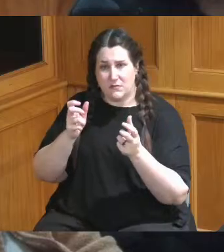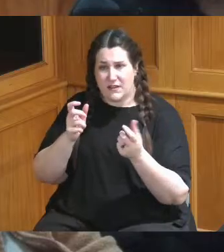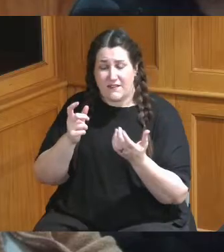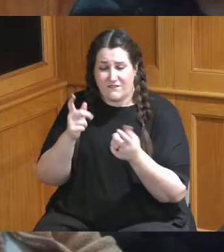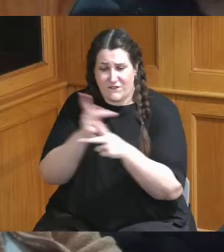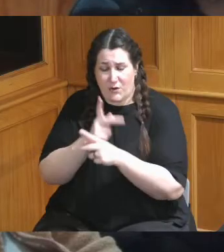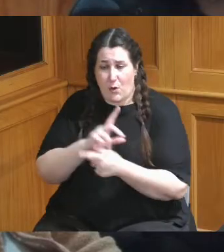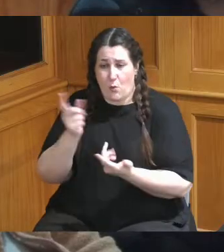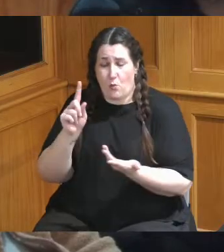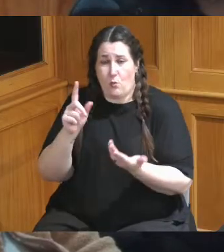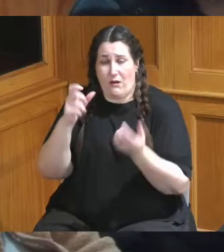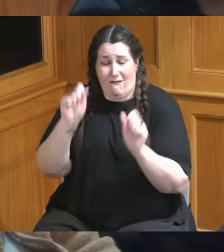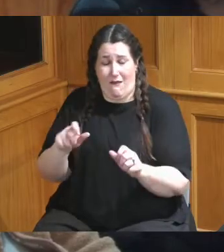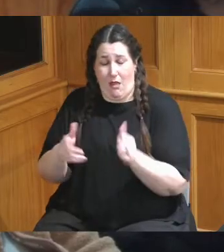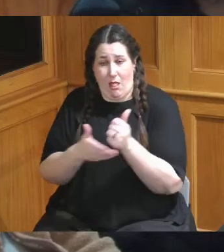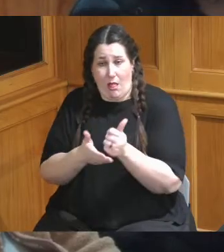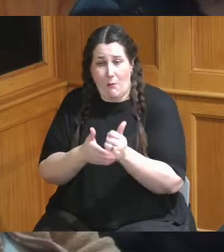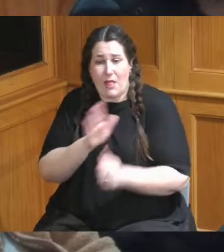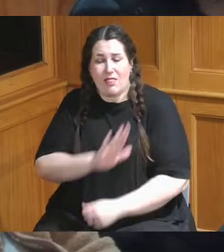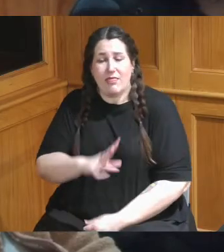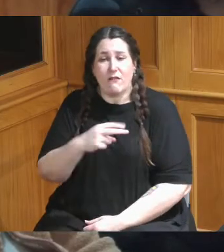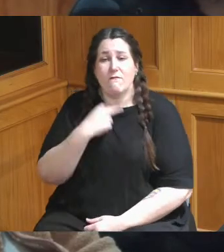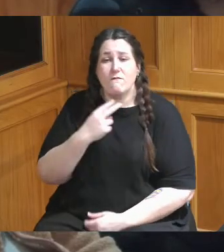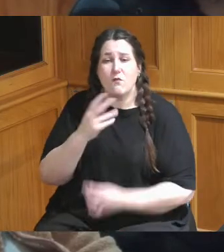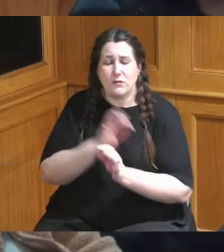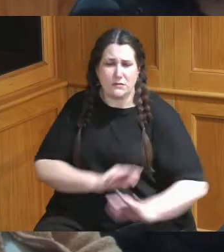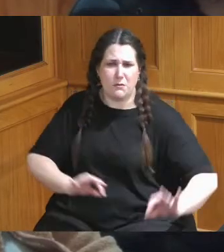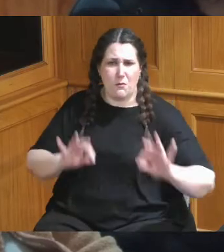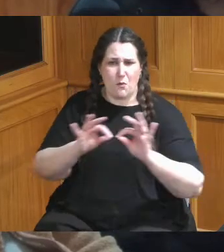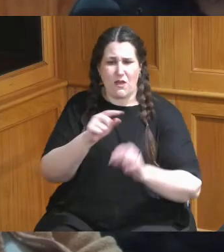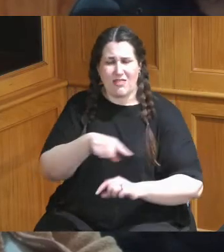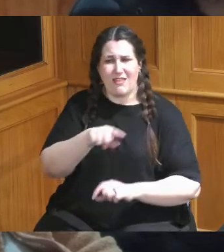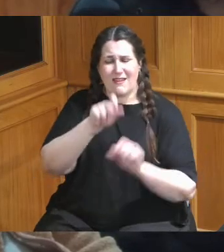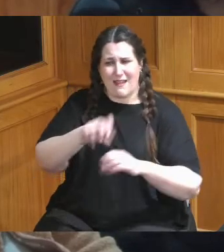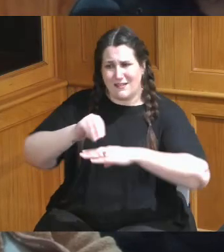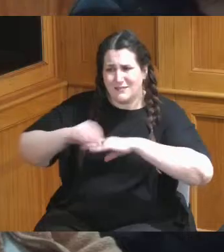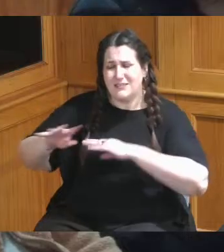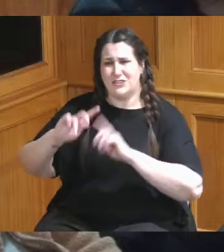believe their voice matters. They can make a difference. They are supported and safe to